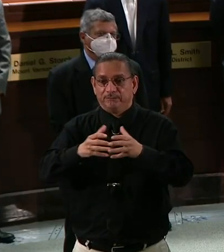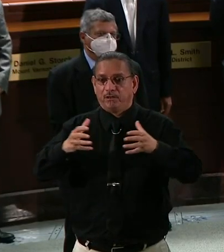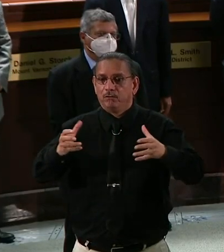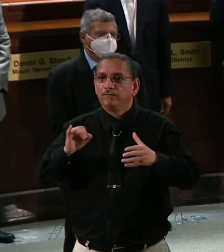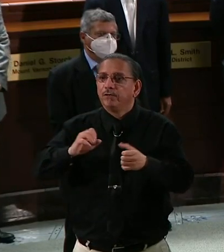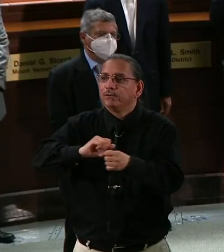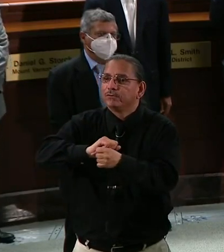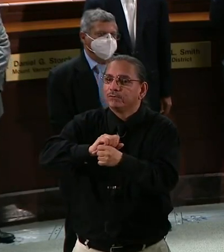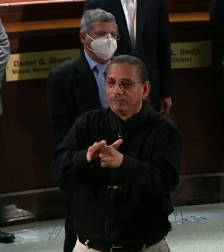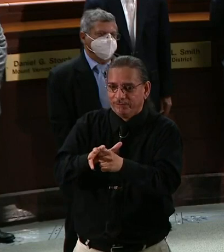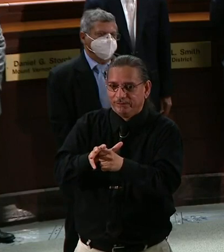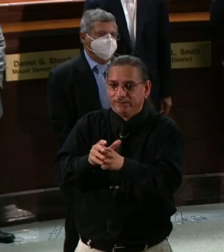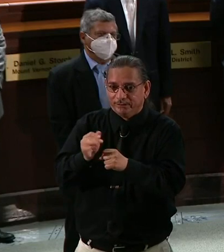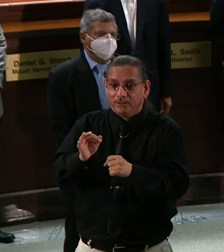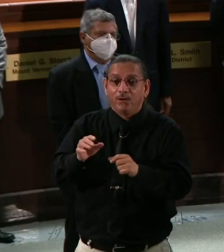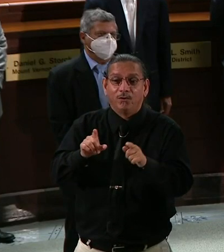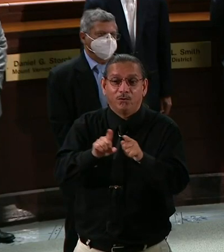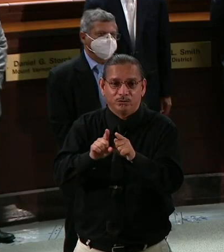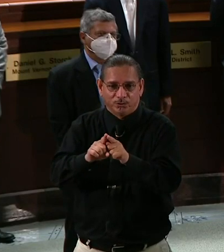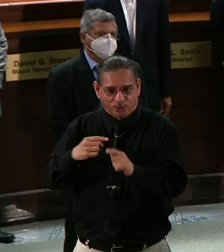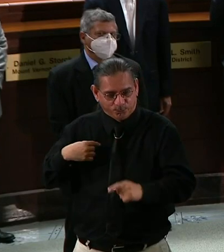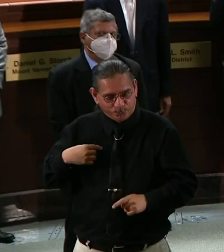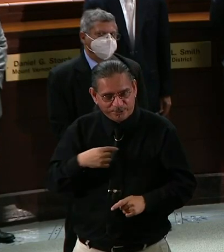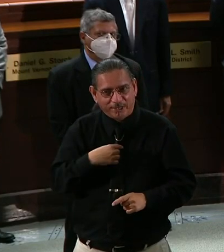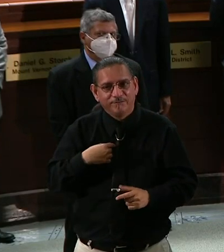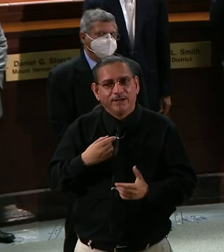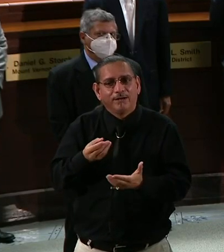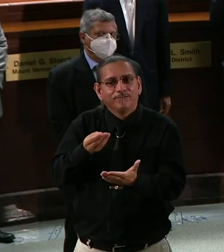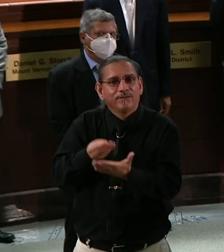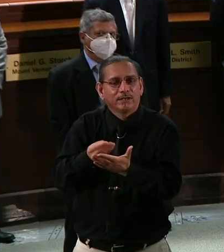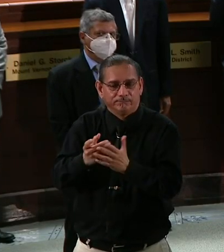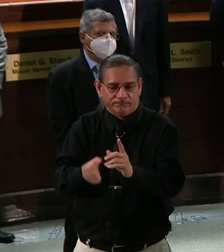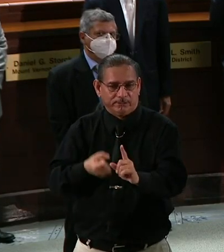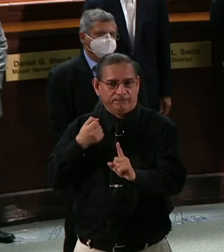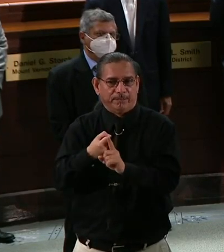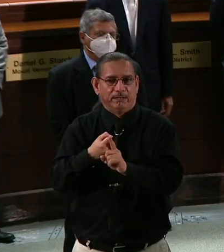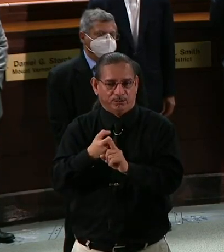HELLO US YOUR THE COVER DS SEEN